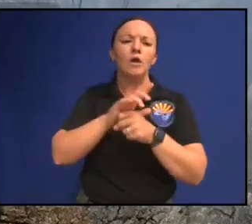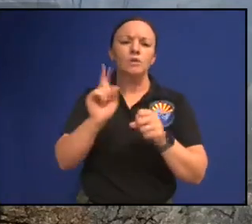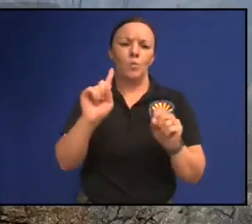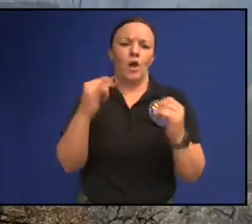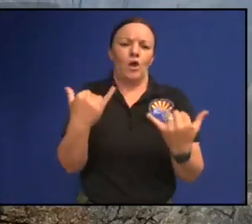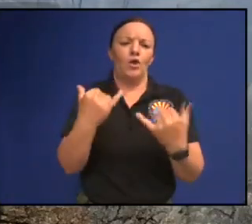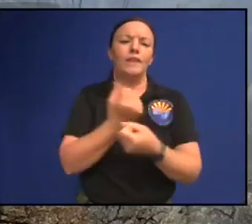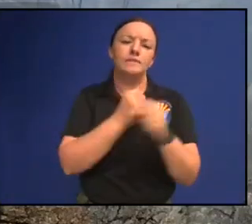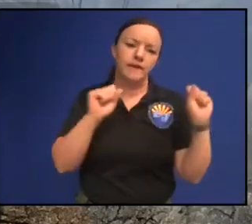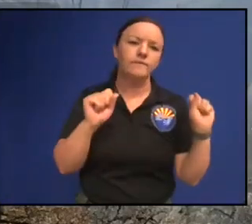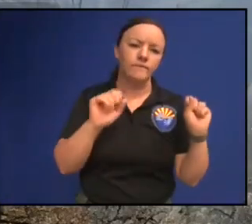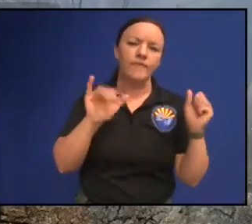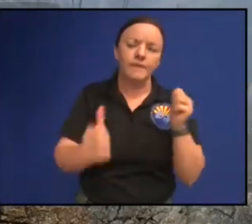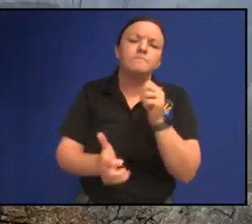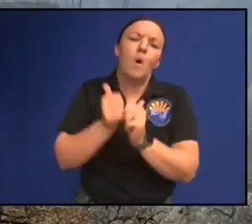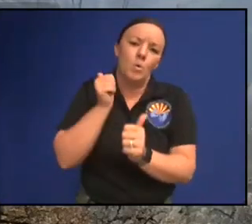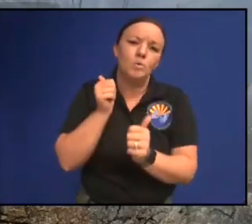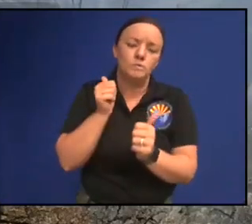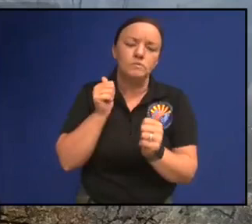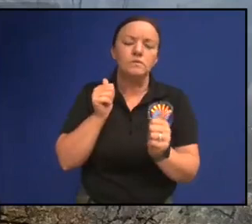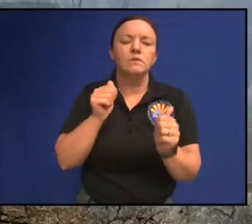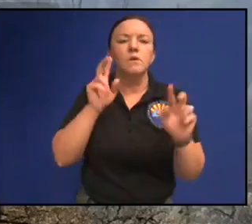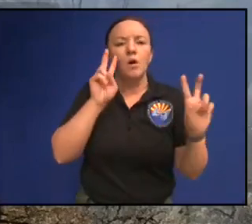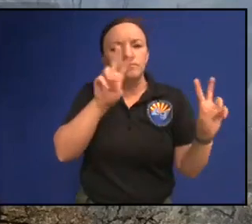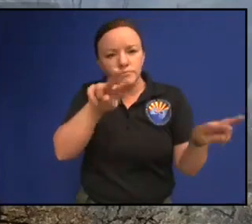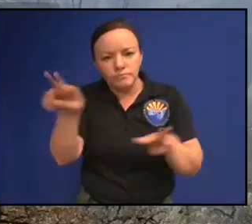THE SOIL BURN SEVERITY MAP IS ALREADY MOSTLY COMPLETED